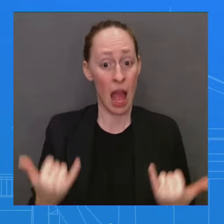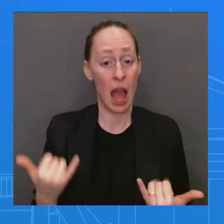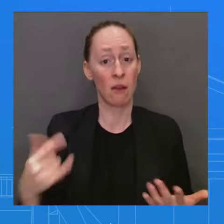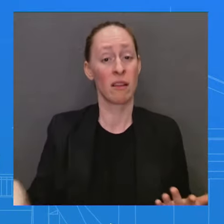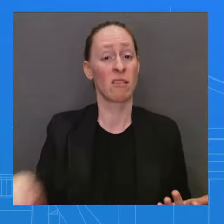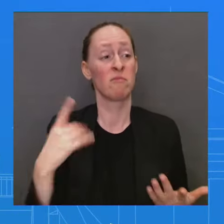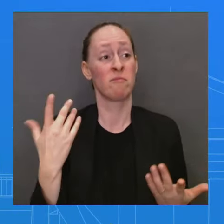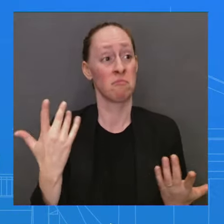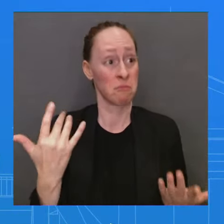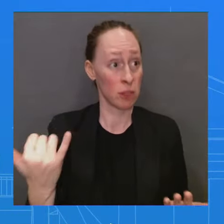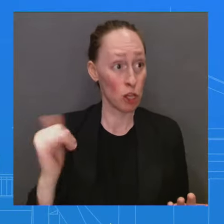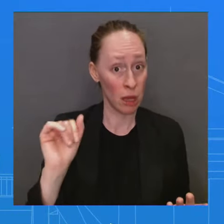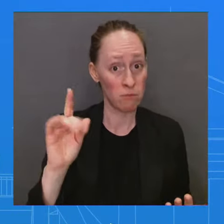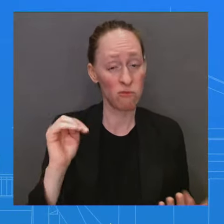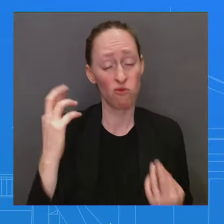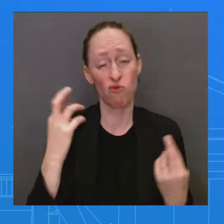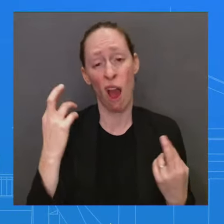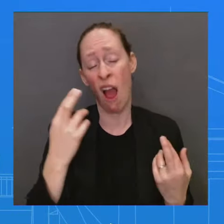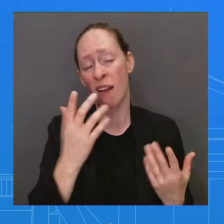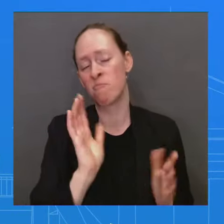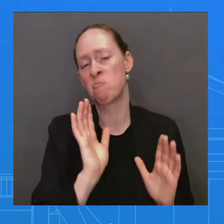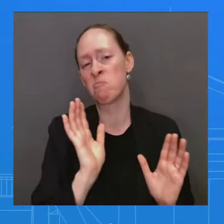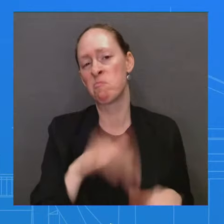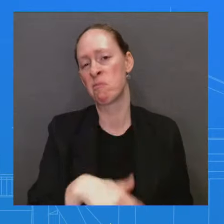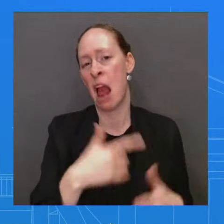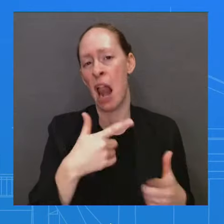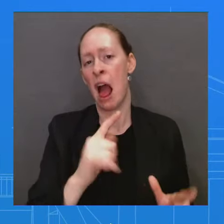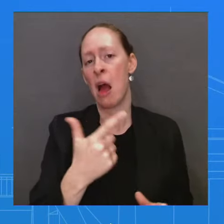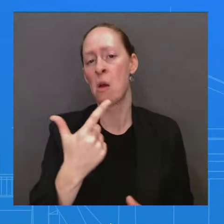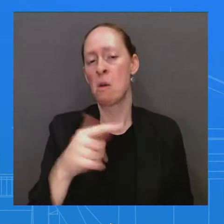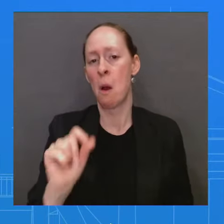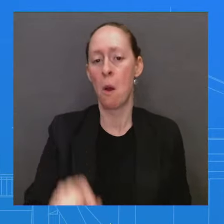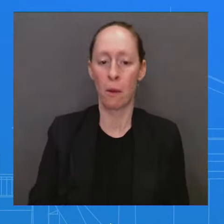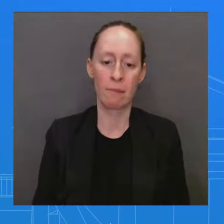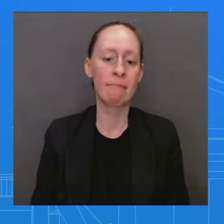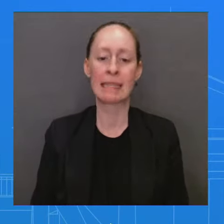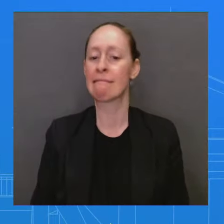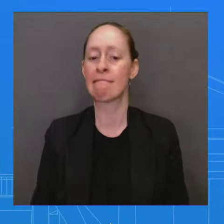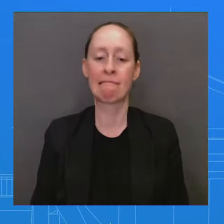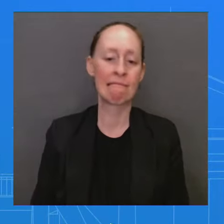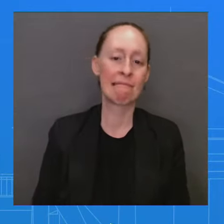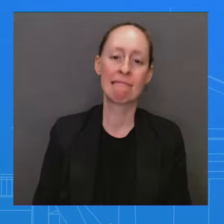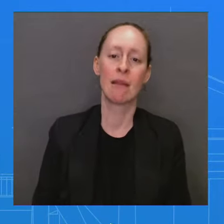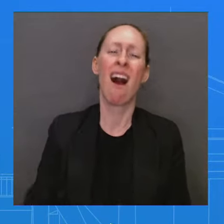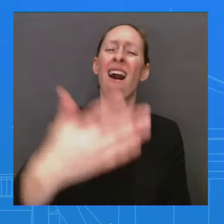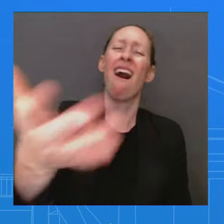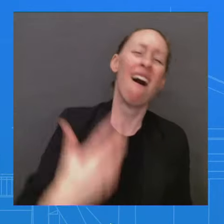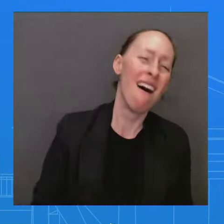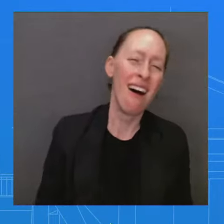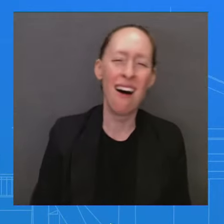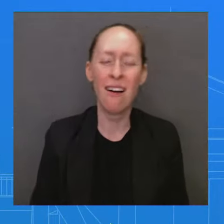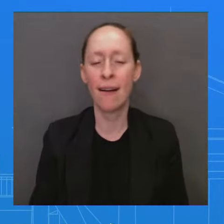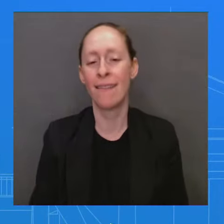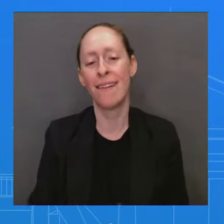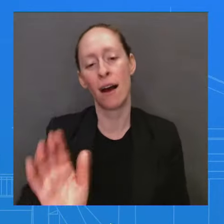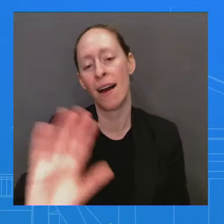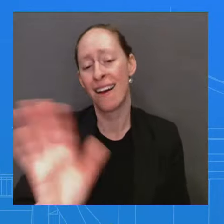extradition matters, Brian. And, as you know -- The Press: I've got to ask. Mr. Kirby: No, no. Fair question. But this is something the Justice Department is handling, and I think it's better if you go to them on that.